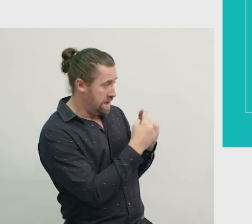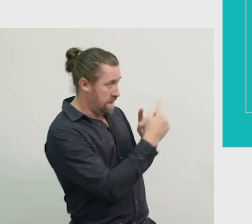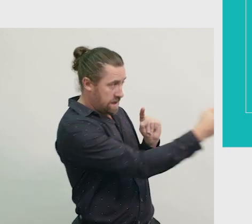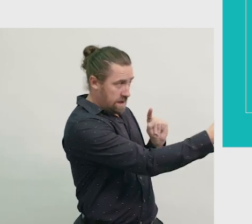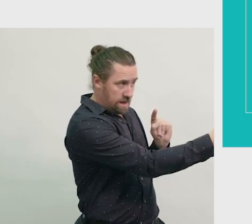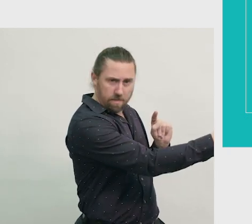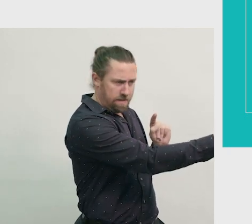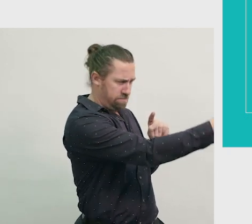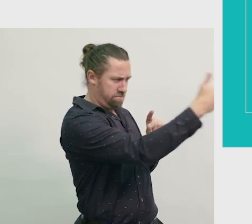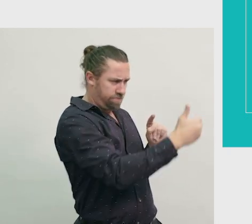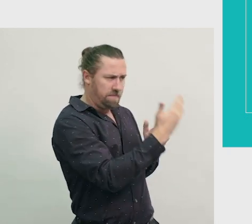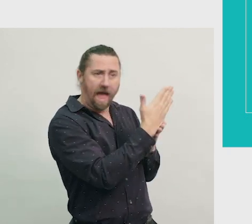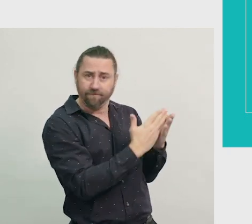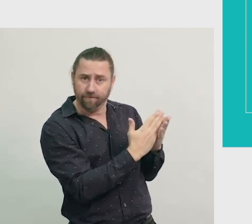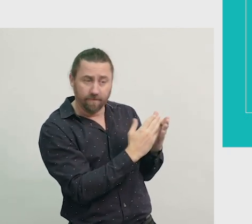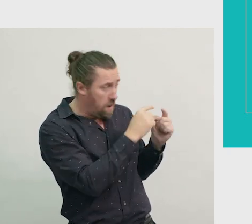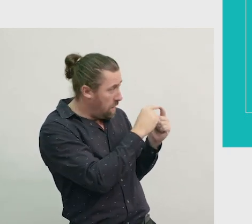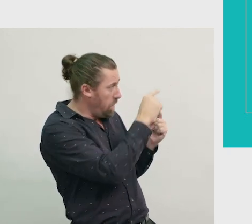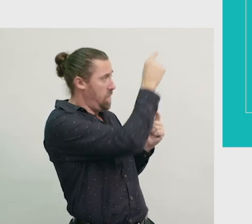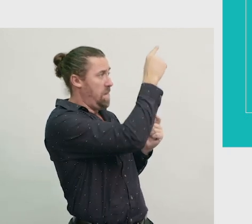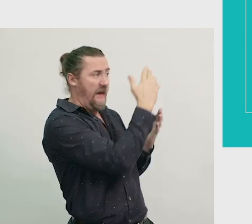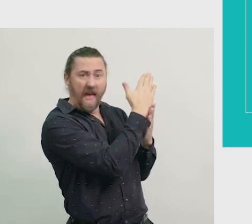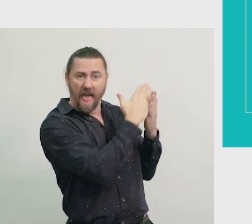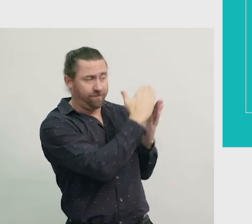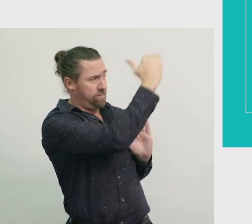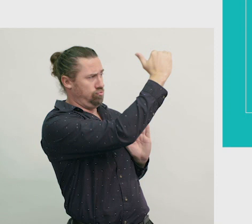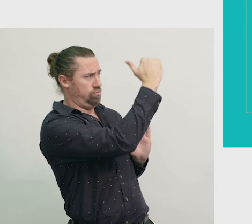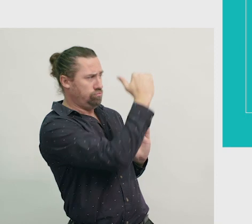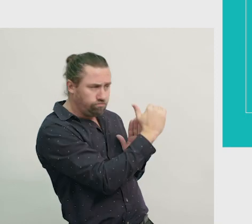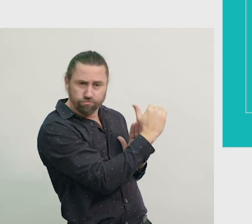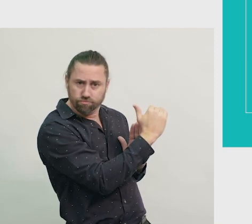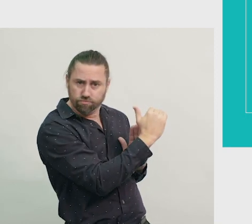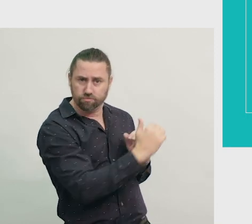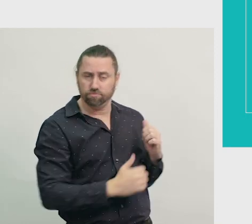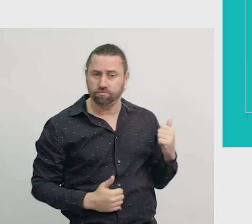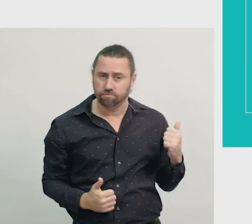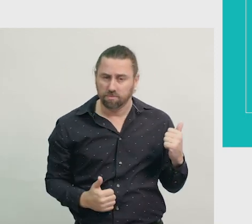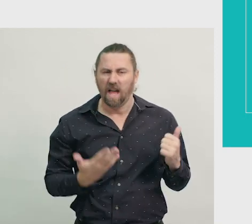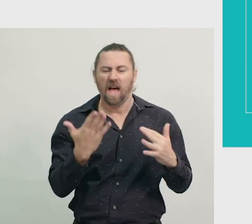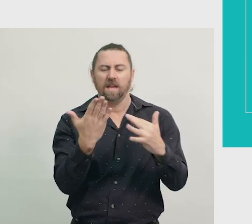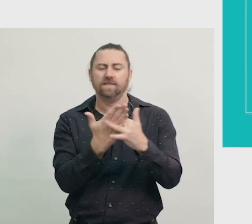is a half of the size of the original shape. The original shape’s dimensions are divided by 2,